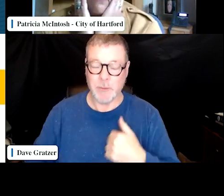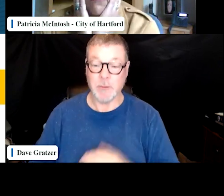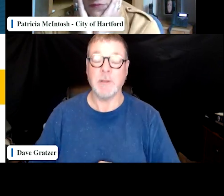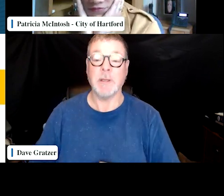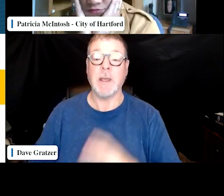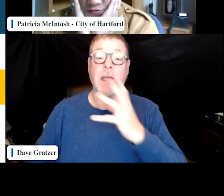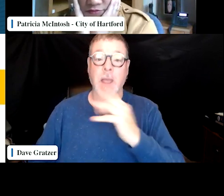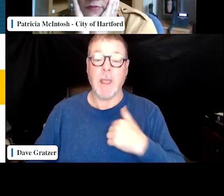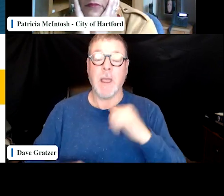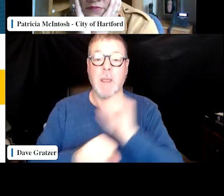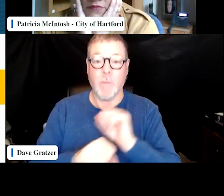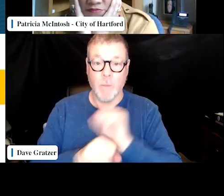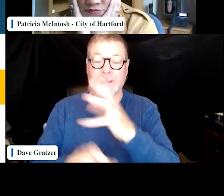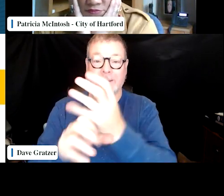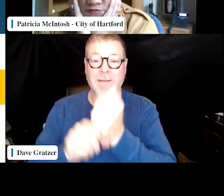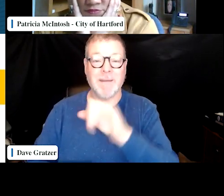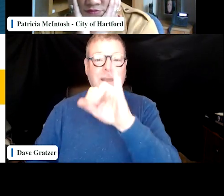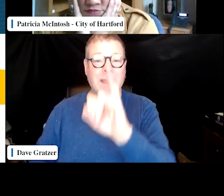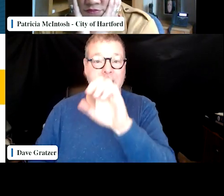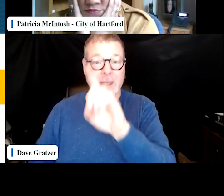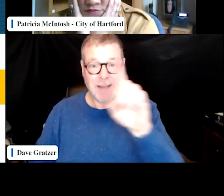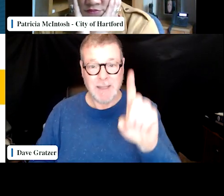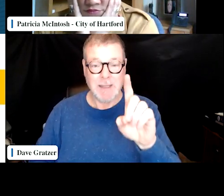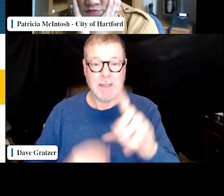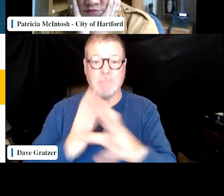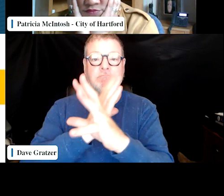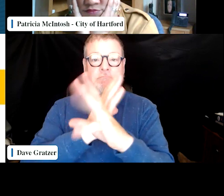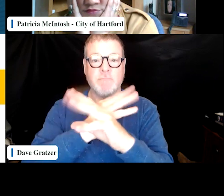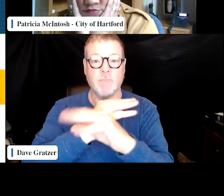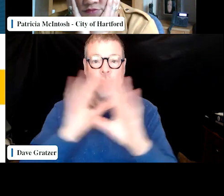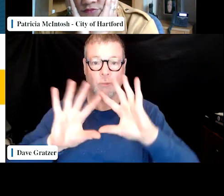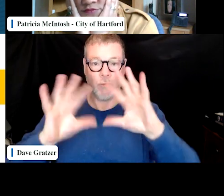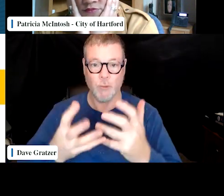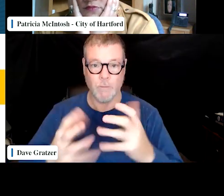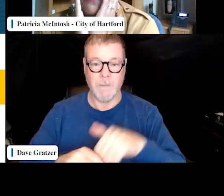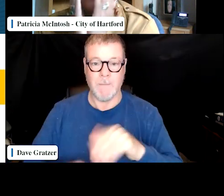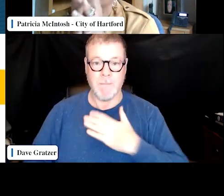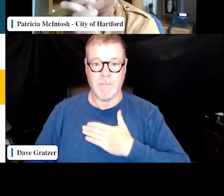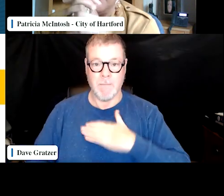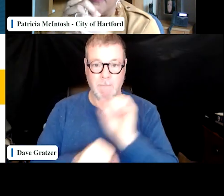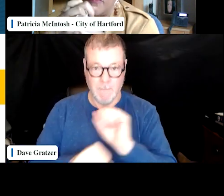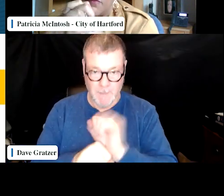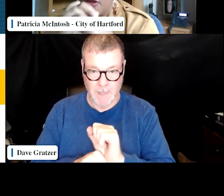working on getting an IDD virtual group up and running at my job that's been approved.